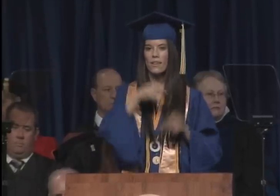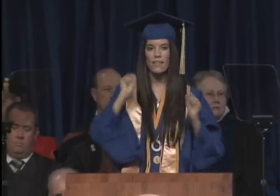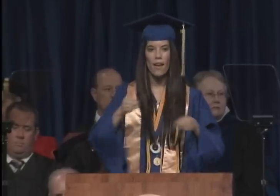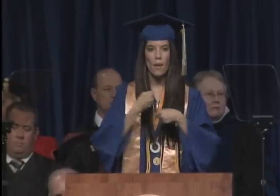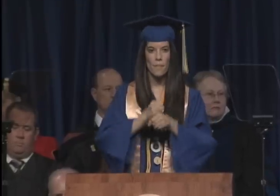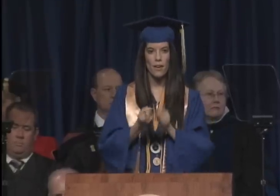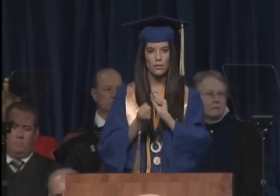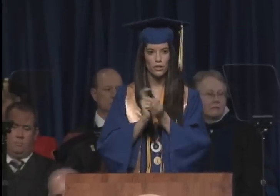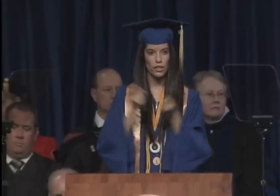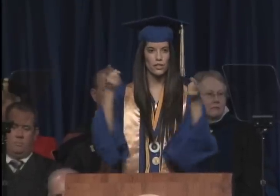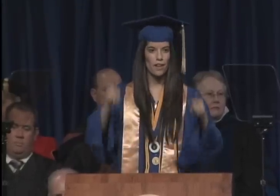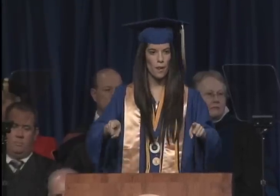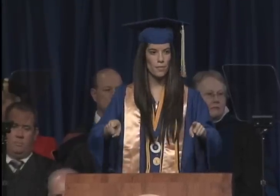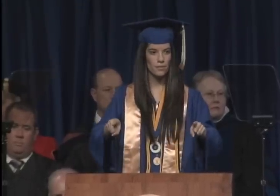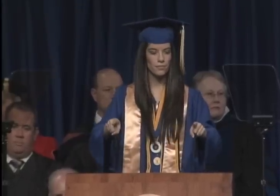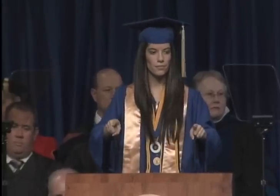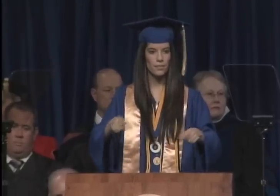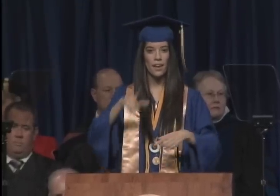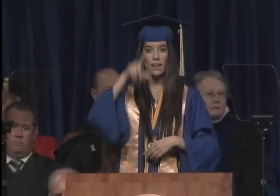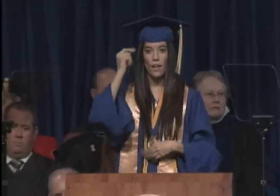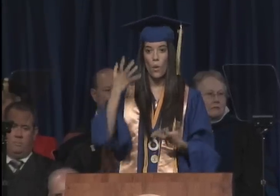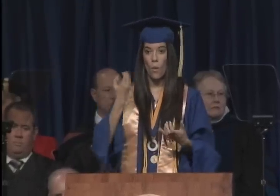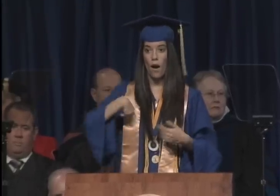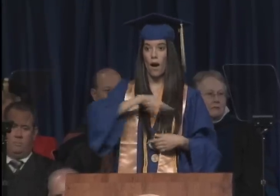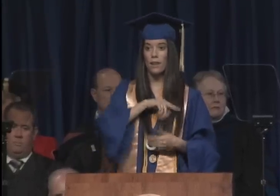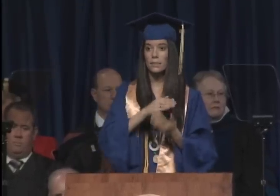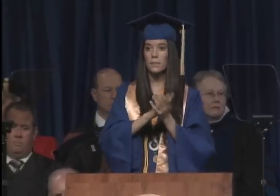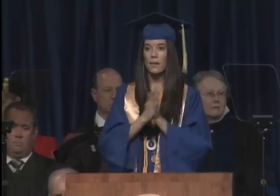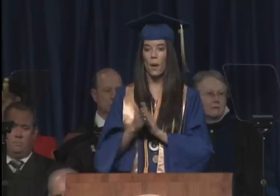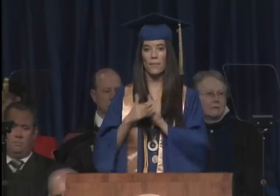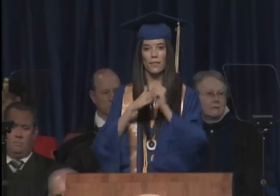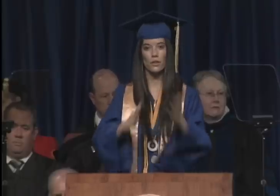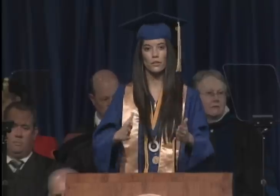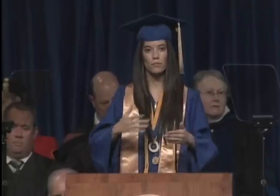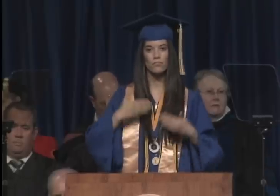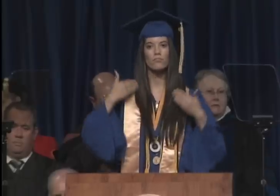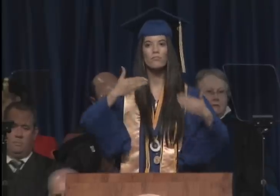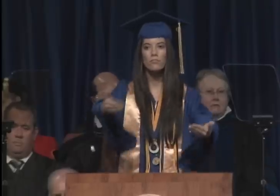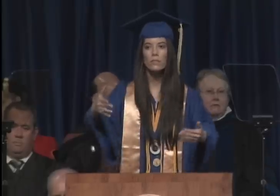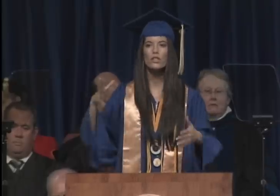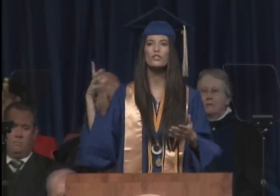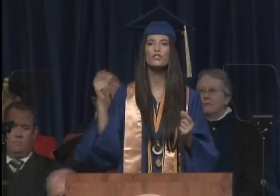they need to better the lives of deaf children. We can make change happen.